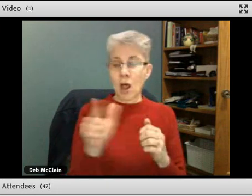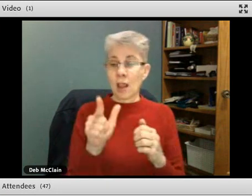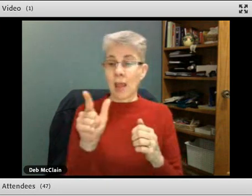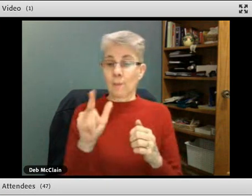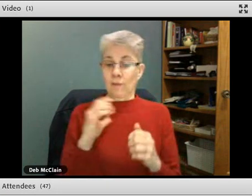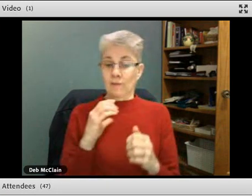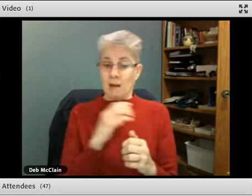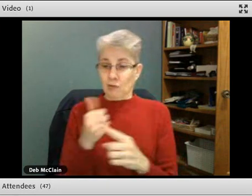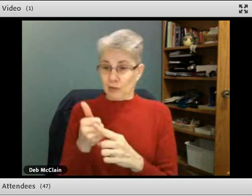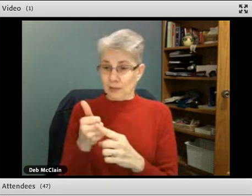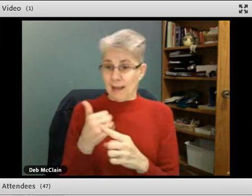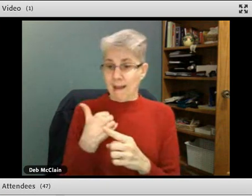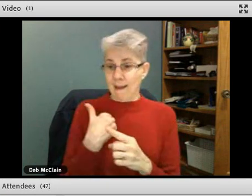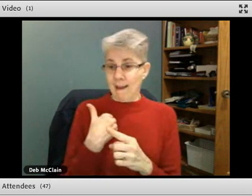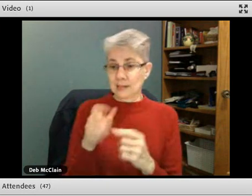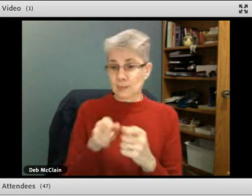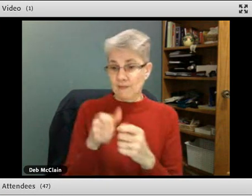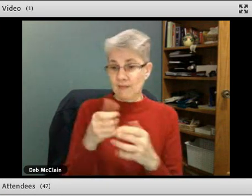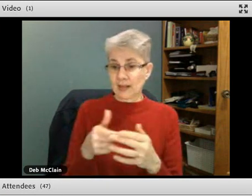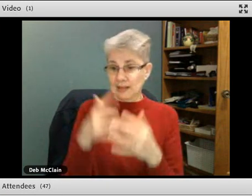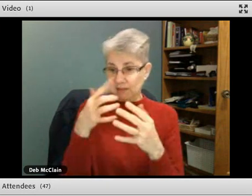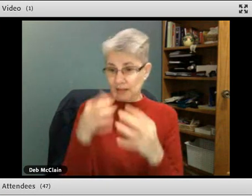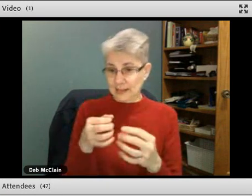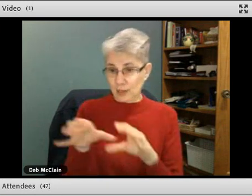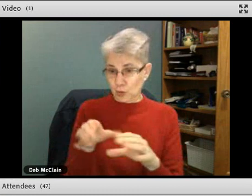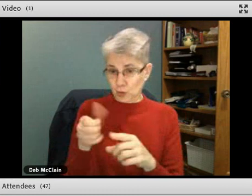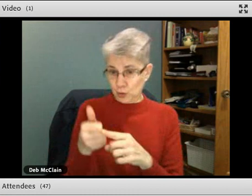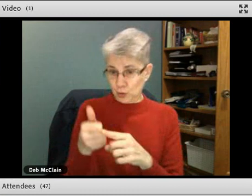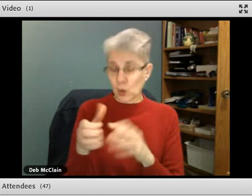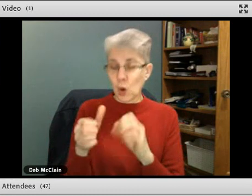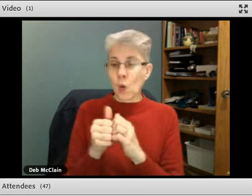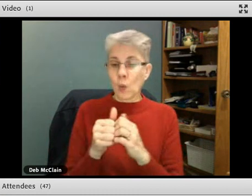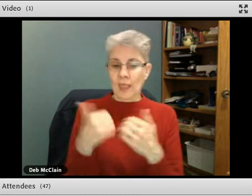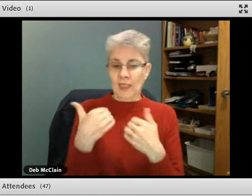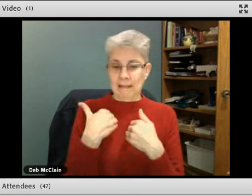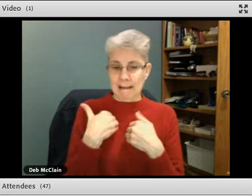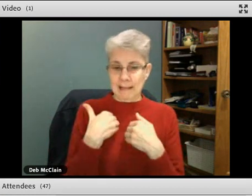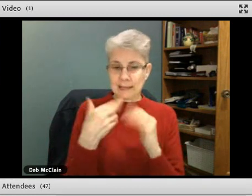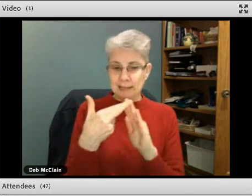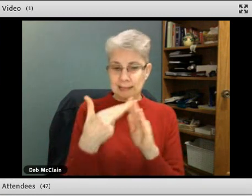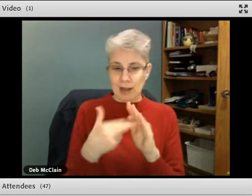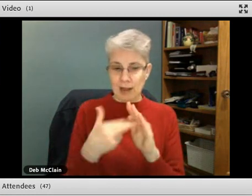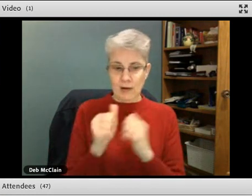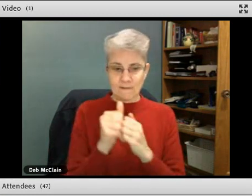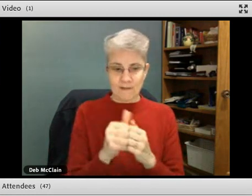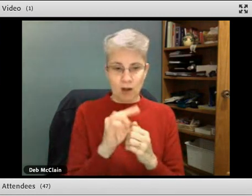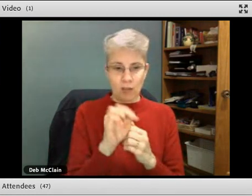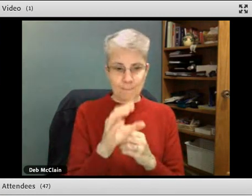both having to do with the content standard and having to do with the MARC format itself.